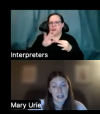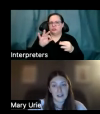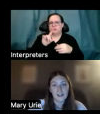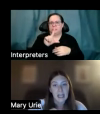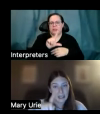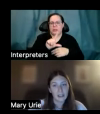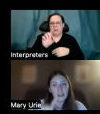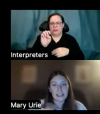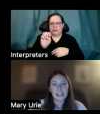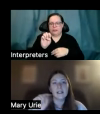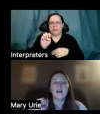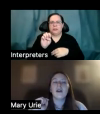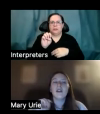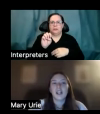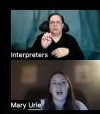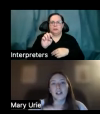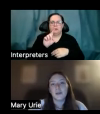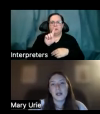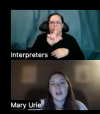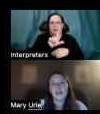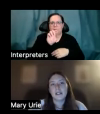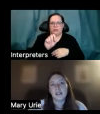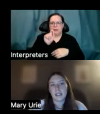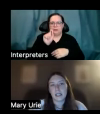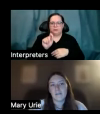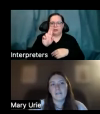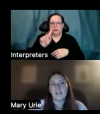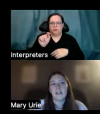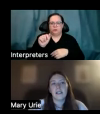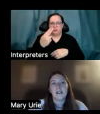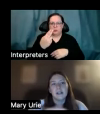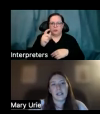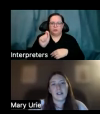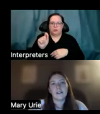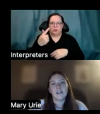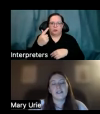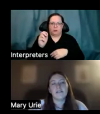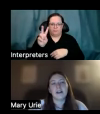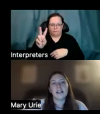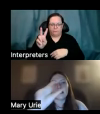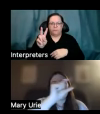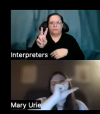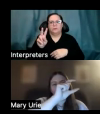letters l e.utah.gov. And on there, you can find at the top